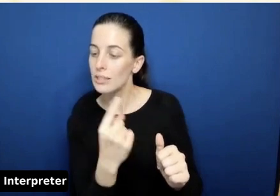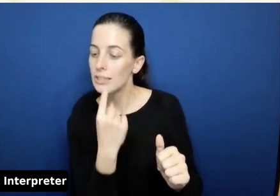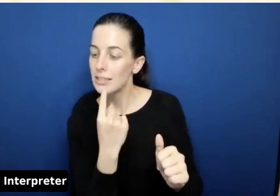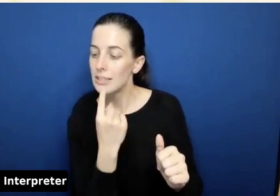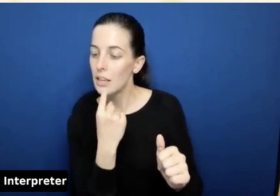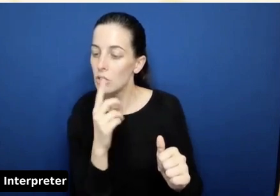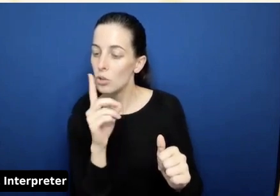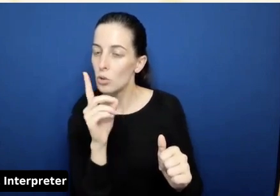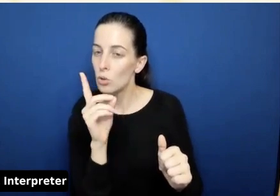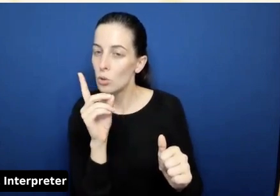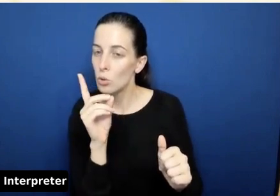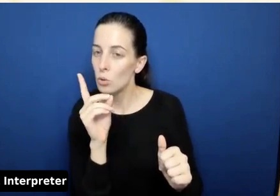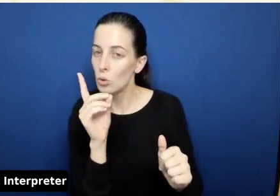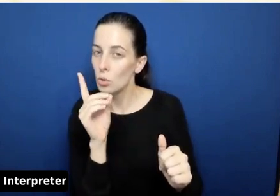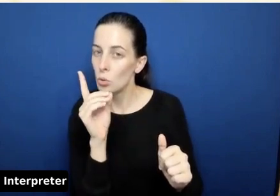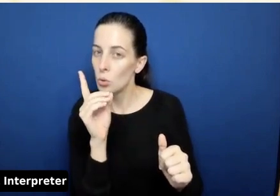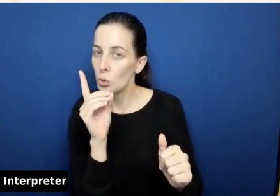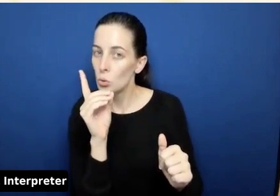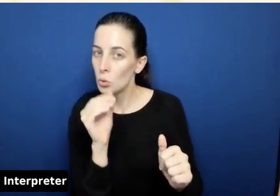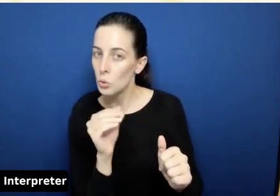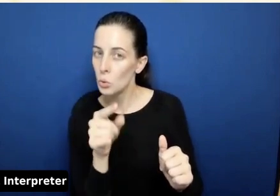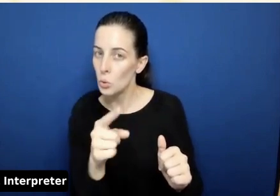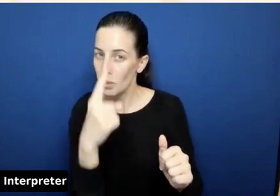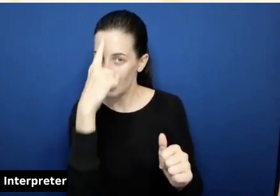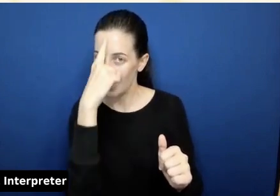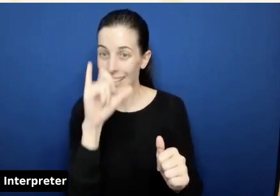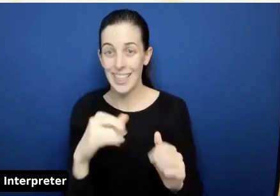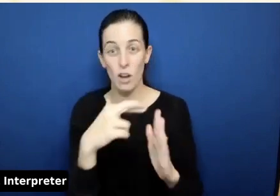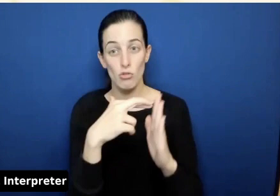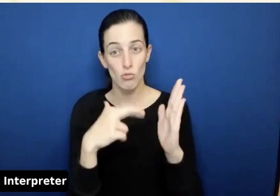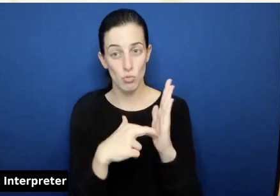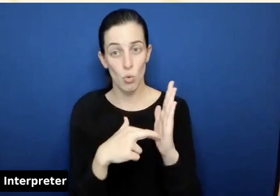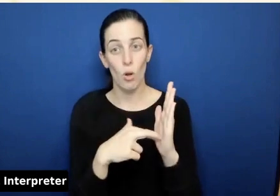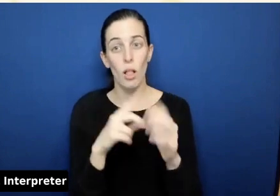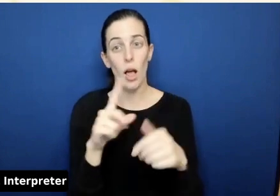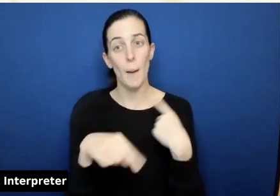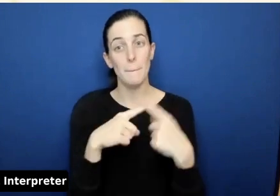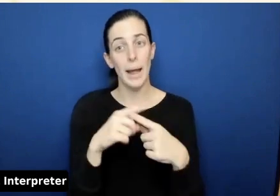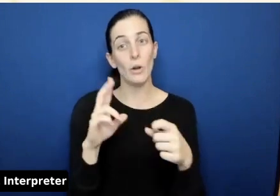the rule in using ARIA is not to use ARIA, is still true today?